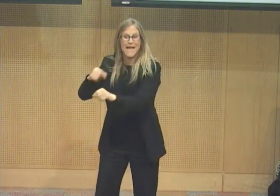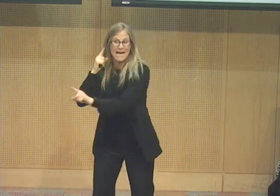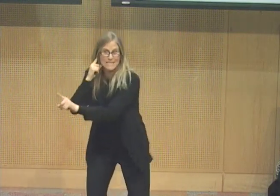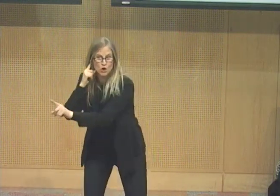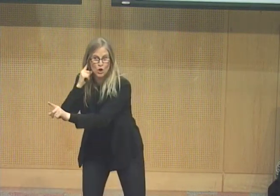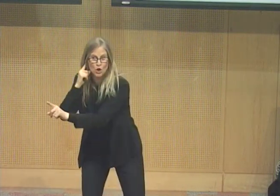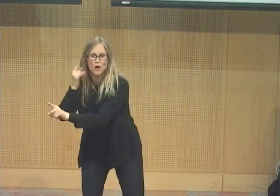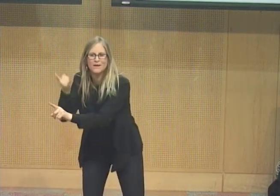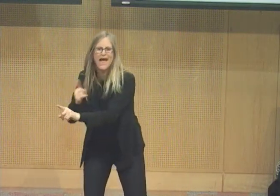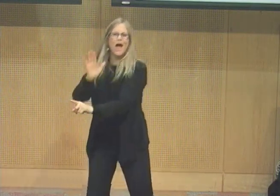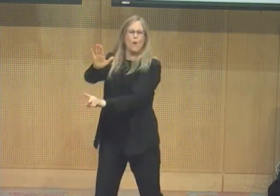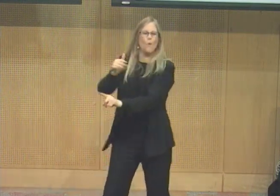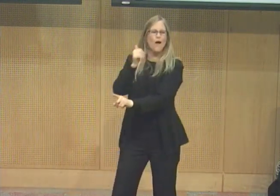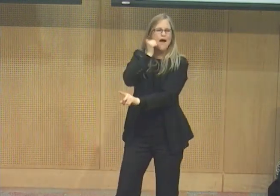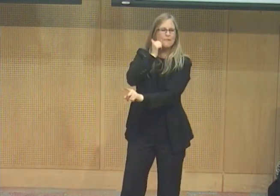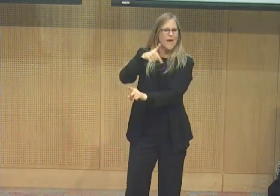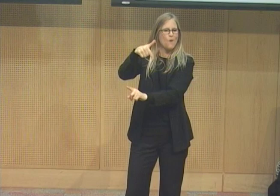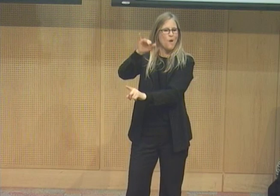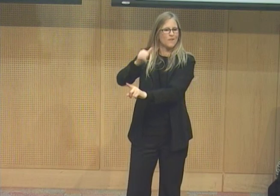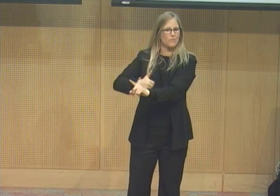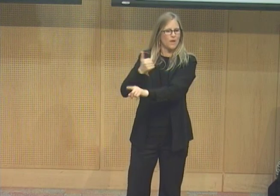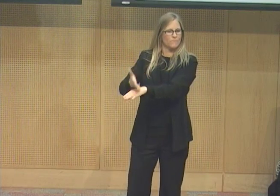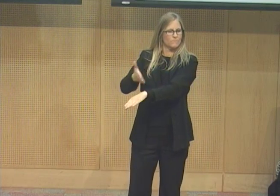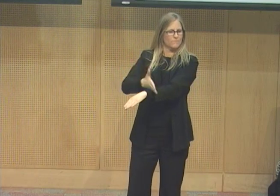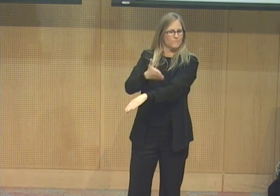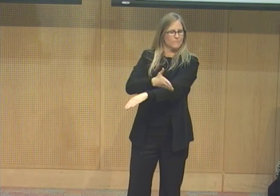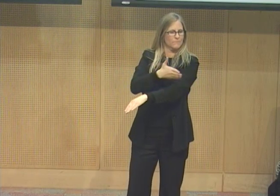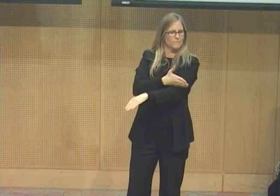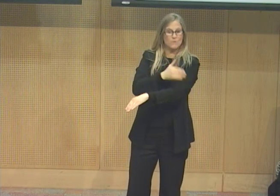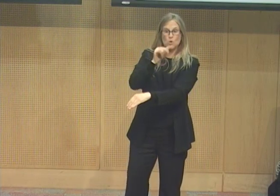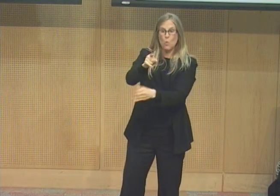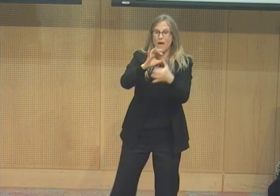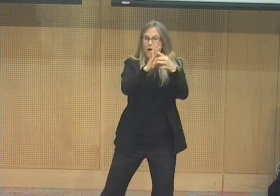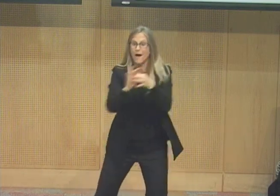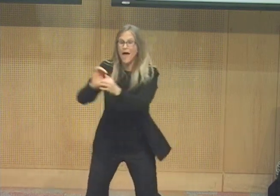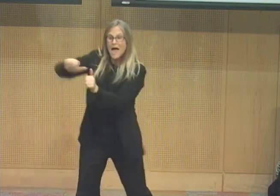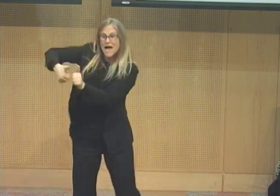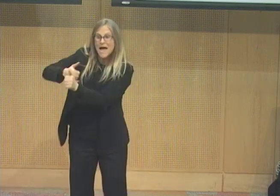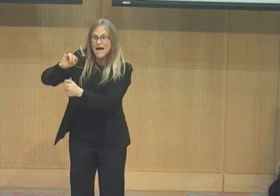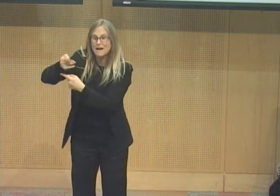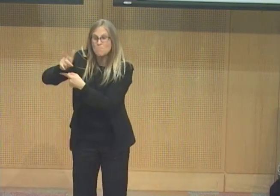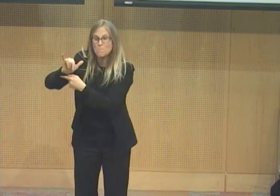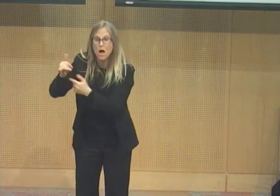so this means that with a CI, the person can hear and, therefore, their quality of life will be improved,